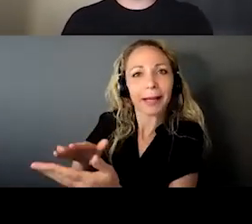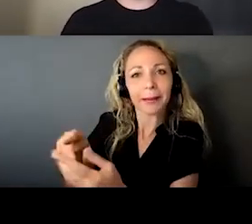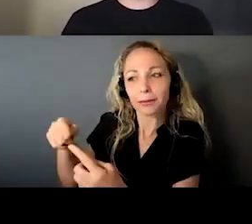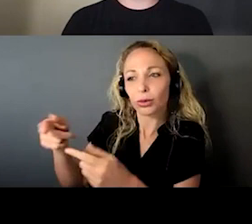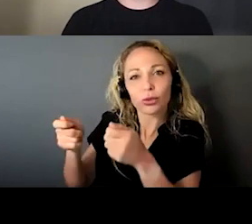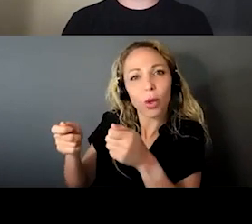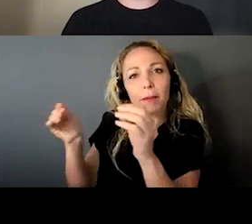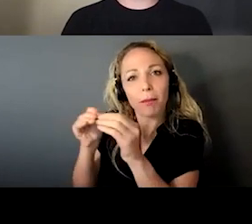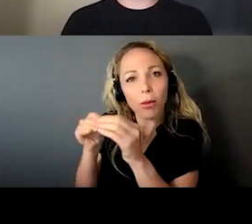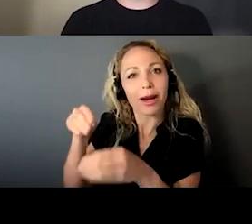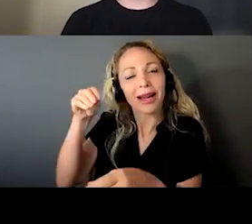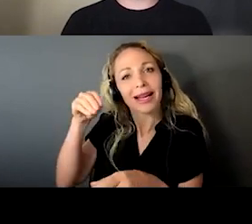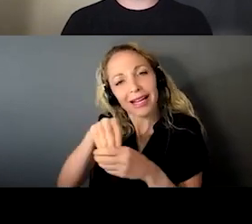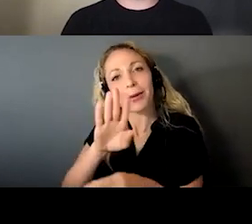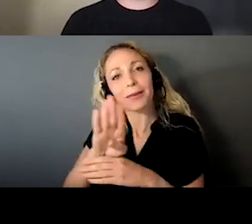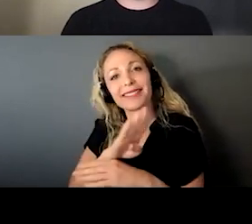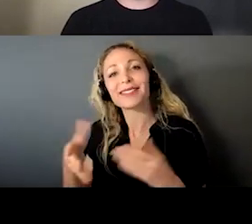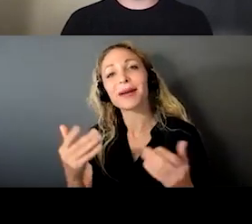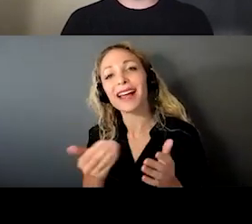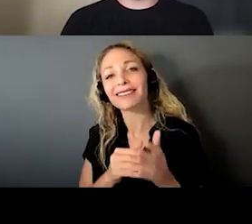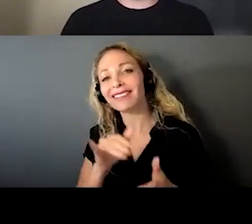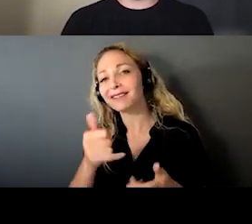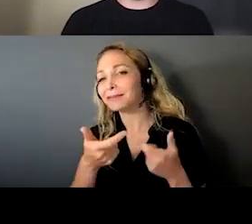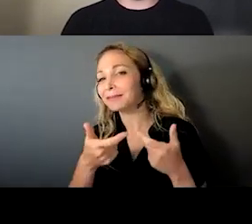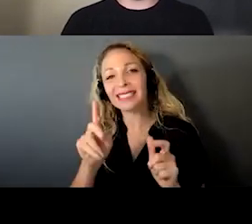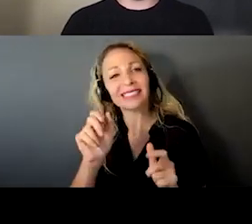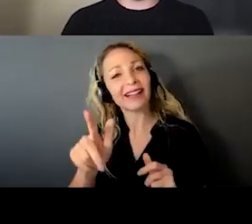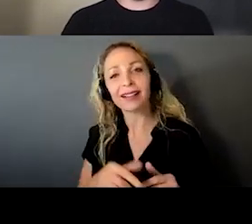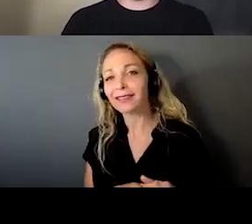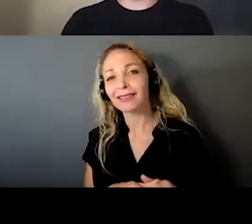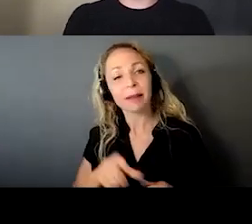IT'S A BIG DEAL AND IT'S A MUST-HAVE.